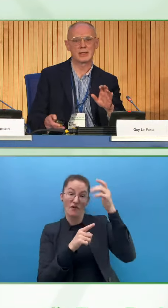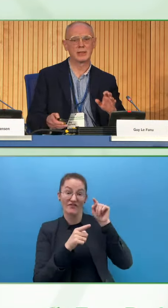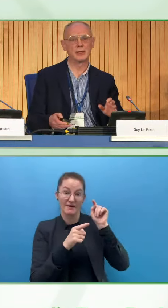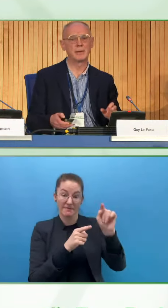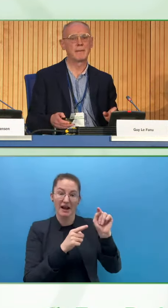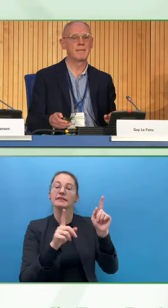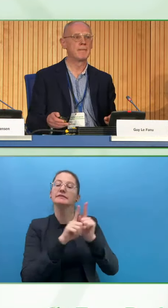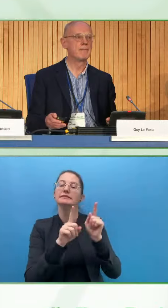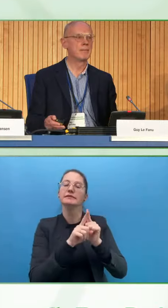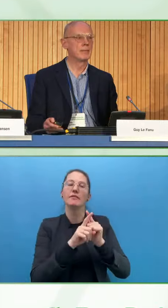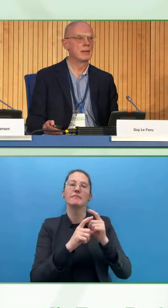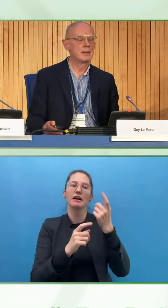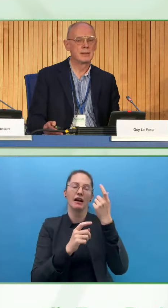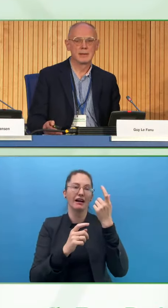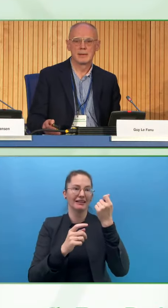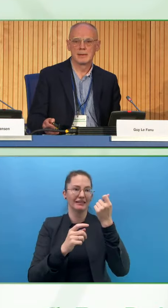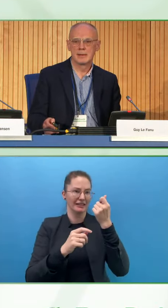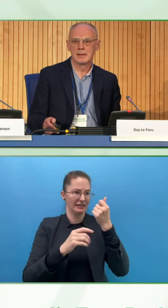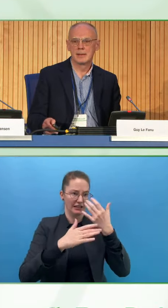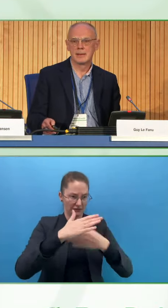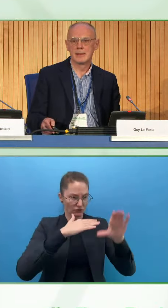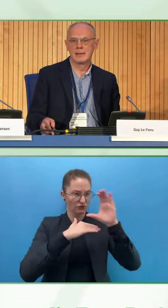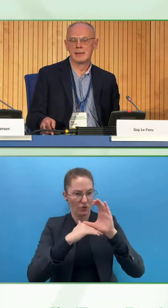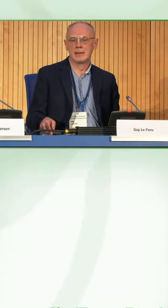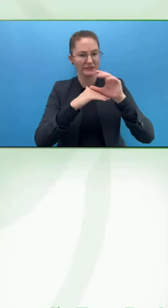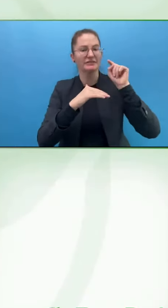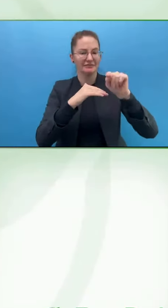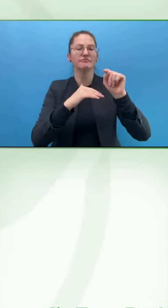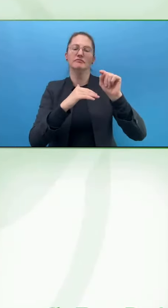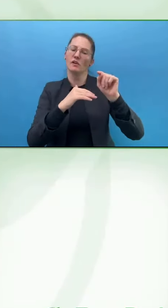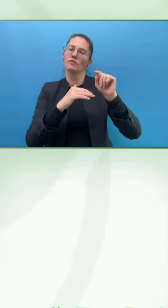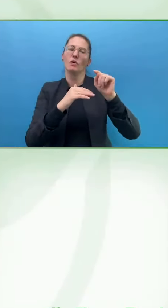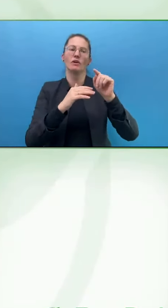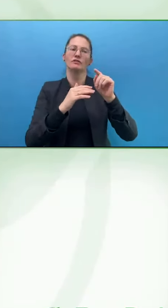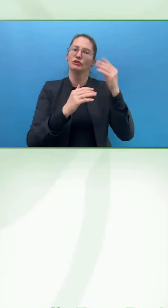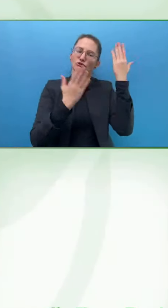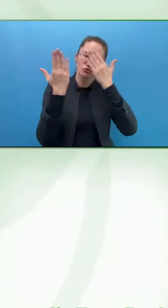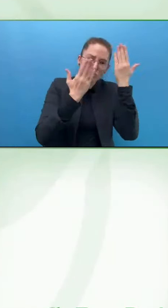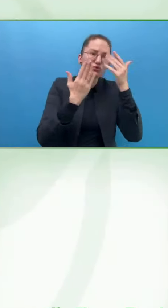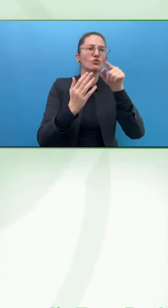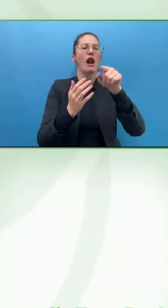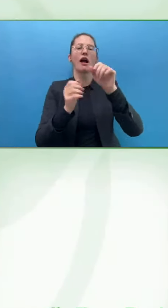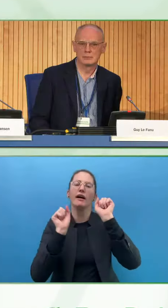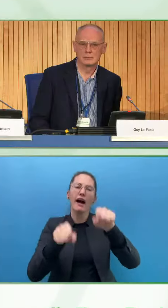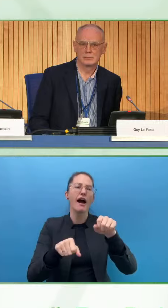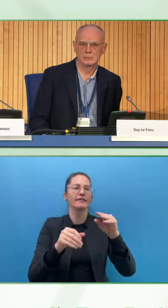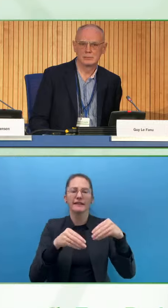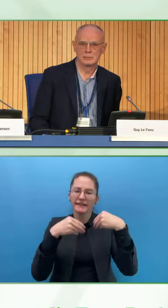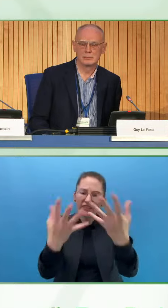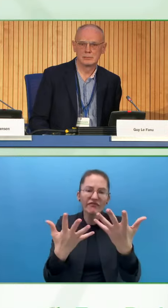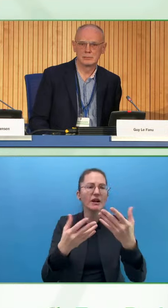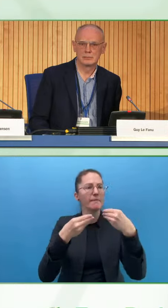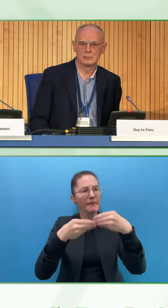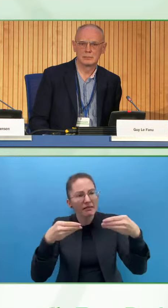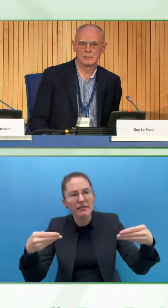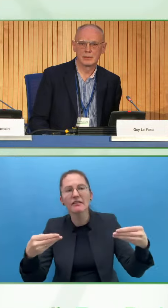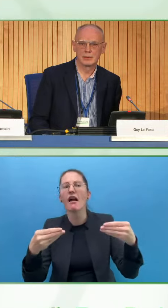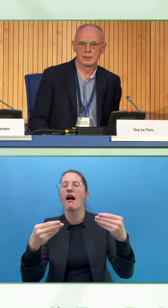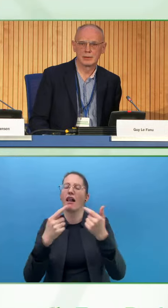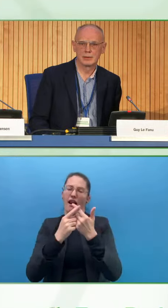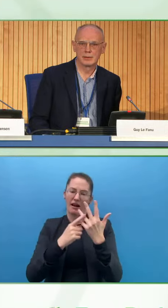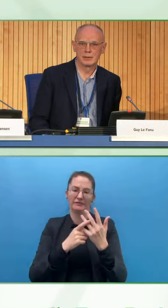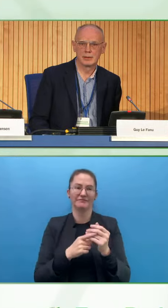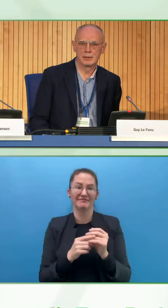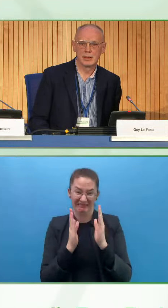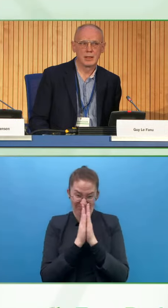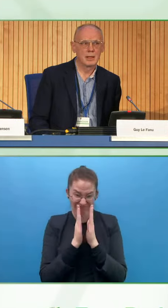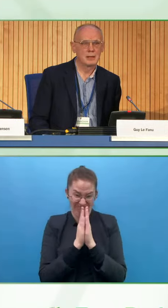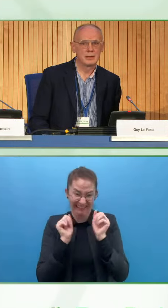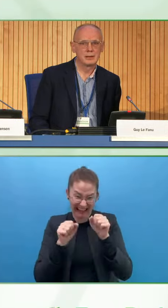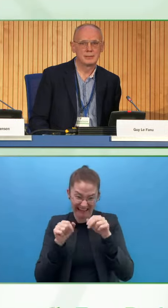(Video plays) GUY LE FANU: Thank you.